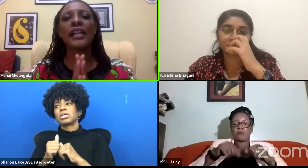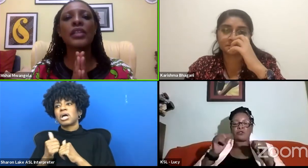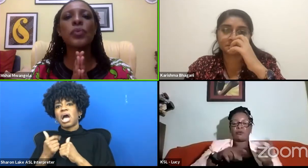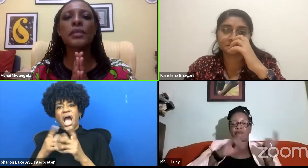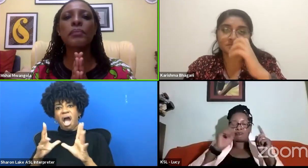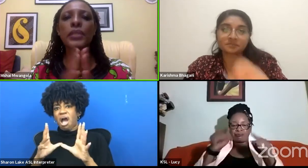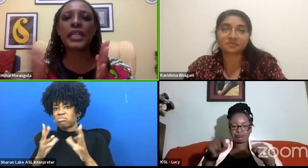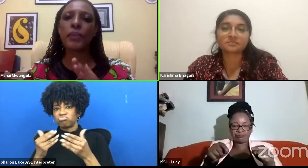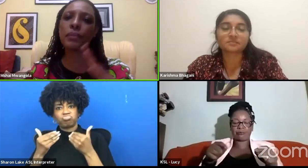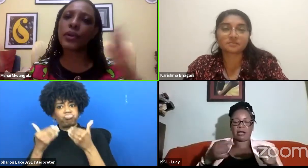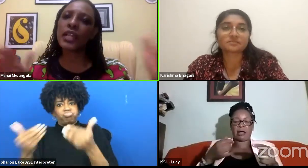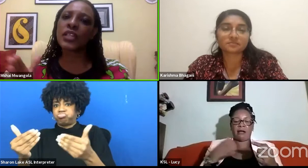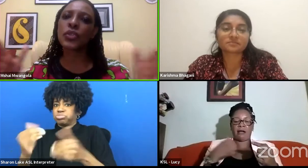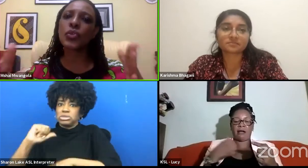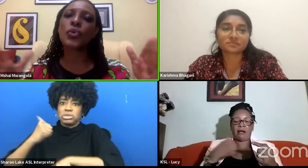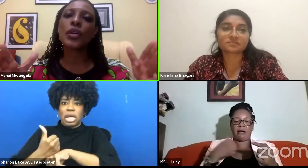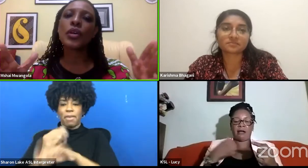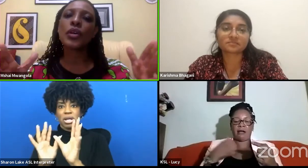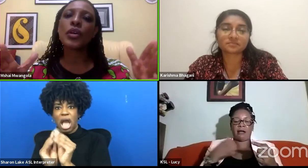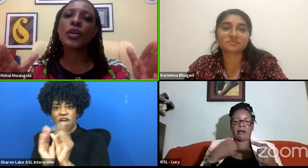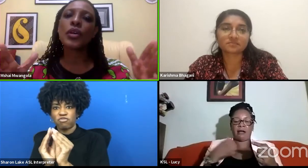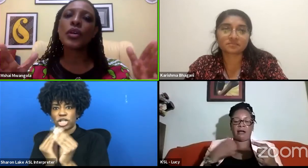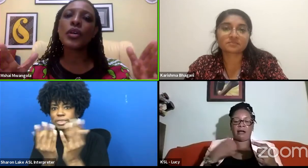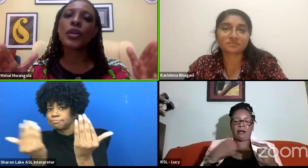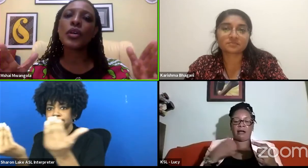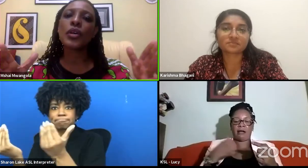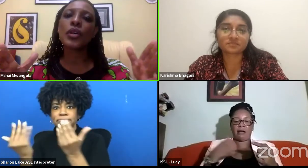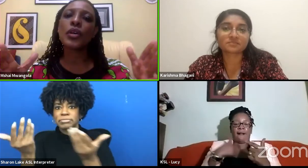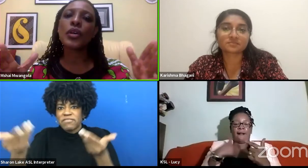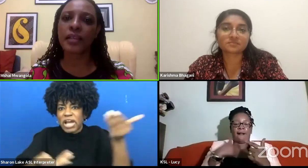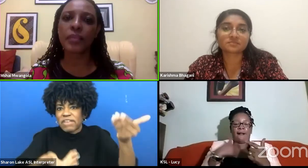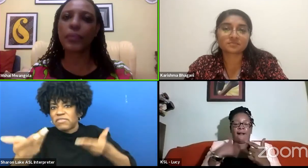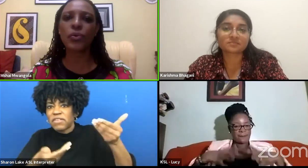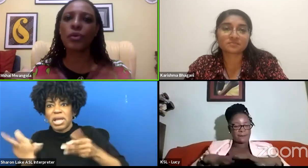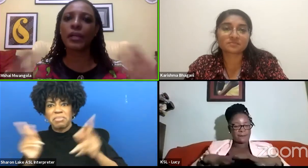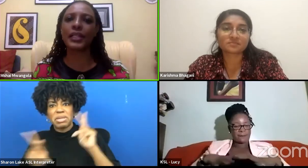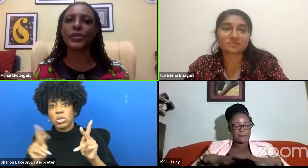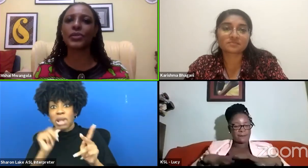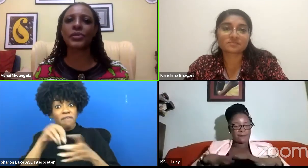and it was putting people into, people who normally don't do theater, people who normally don't do,